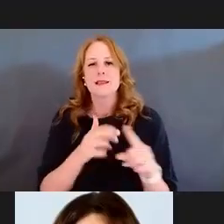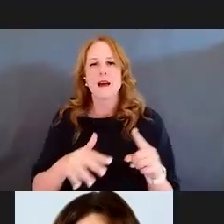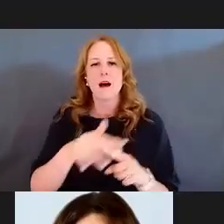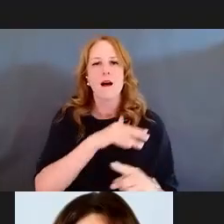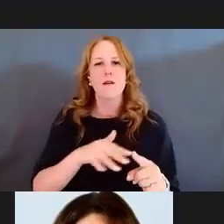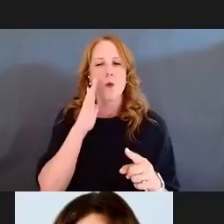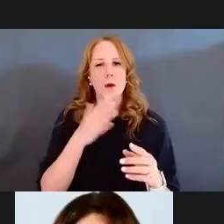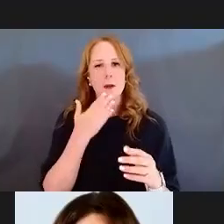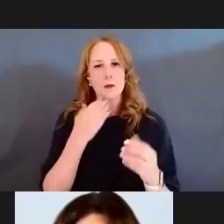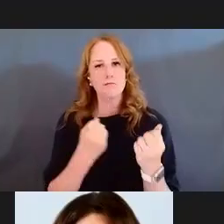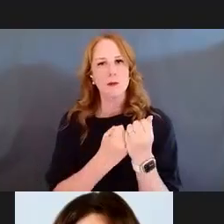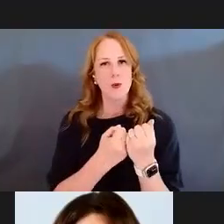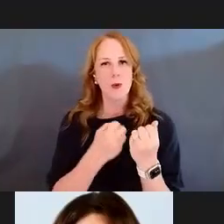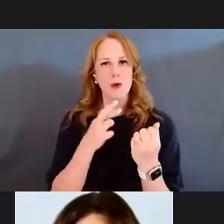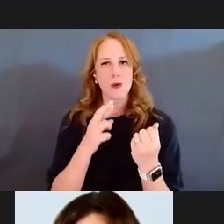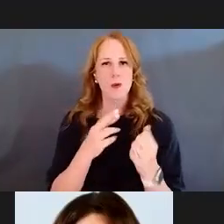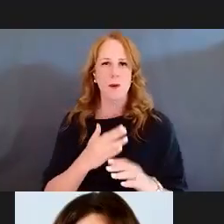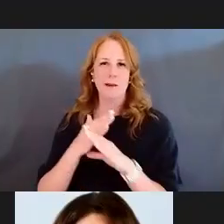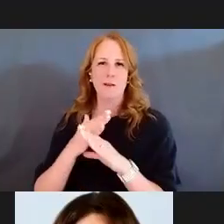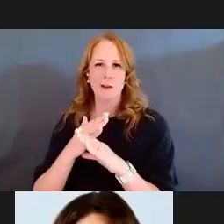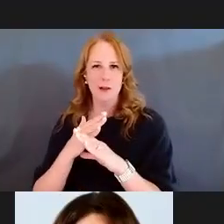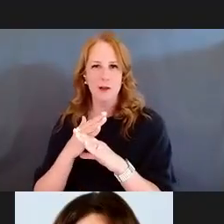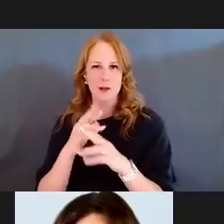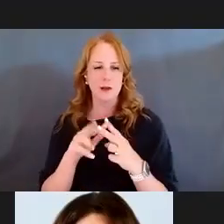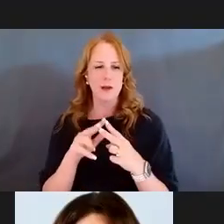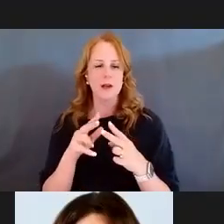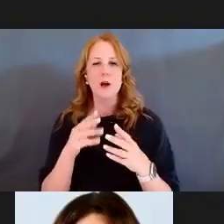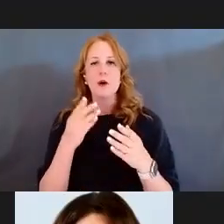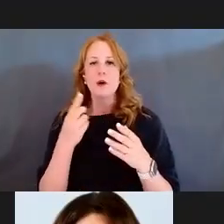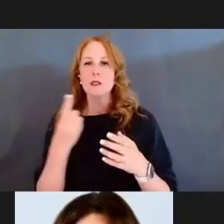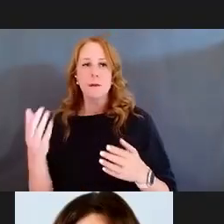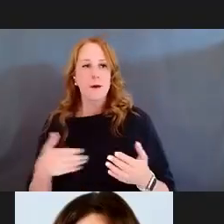itself. So when someone arrives at work, the very first interaction they have is with the